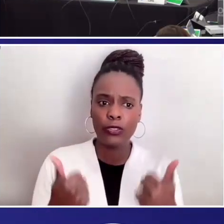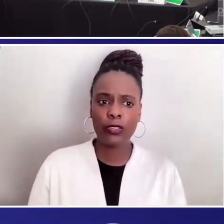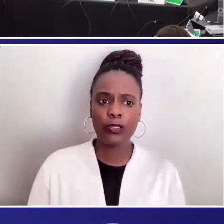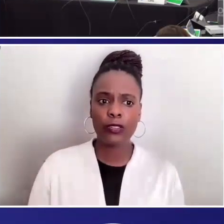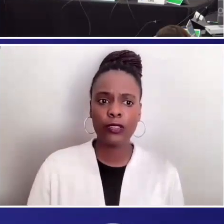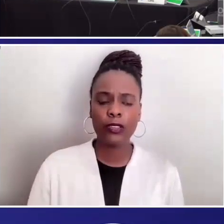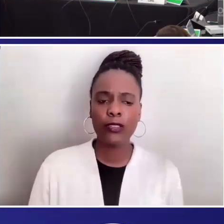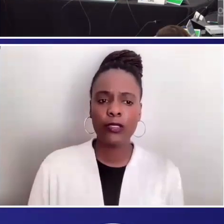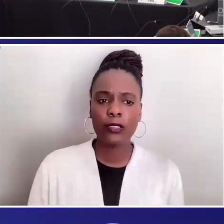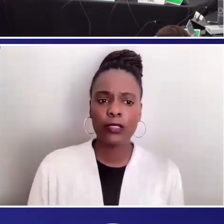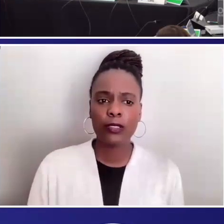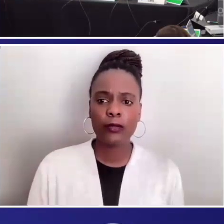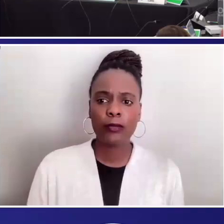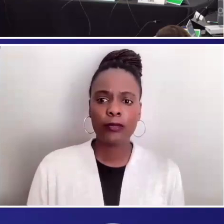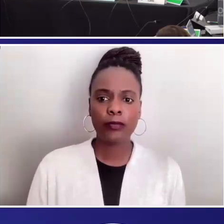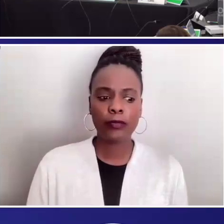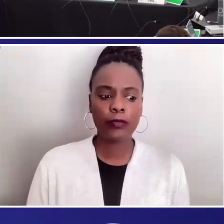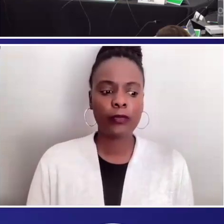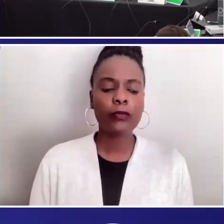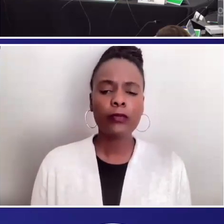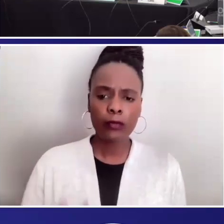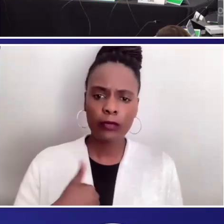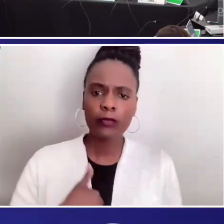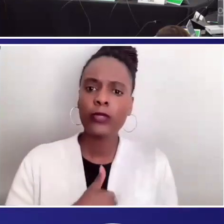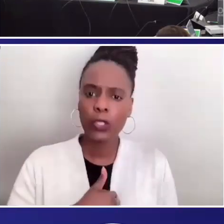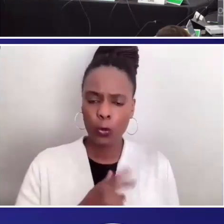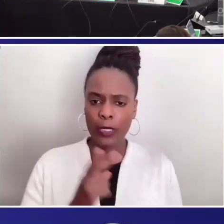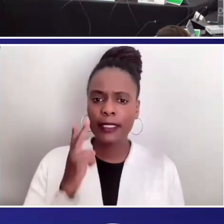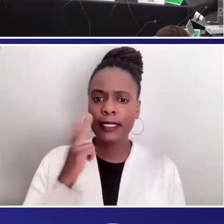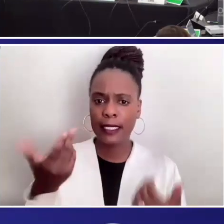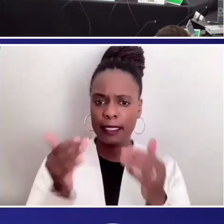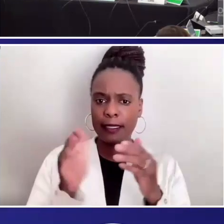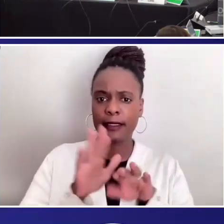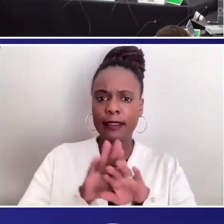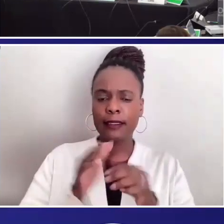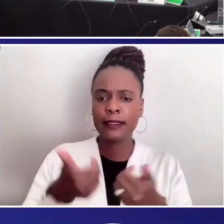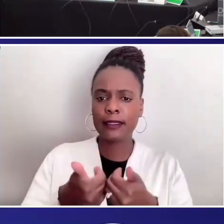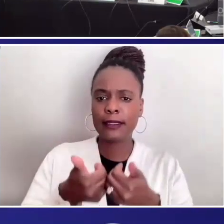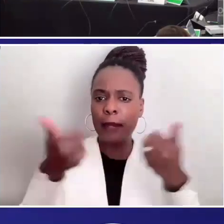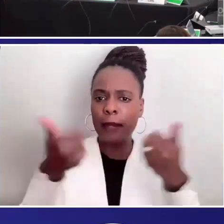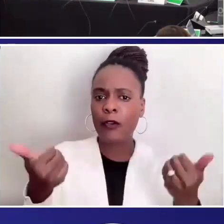So we view those as separate. Okay. I don't think there's any real reason to clearly connect them.